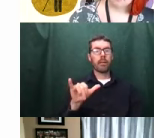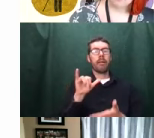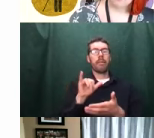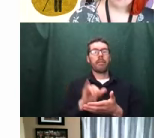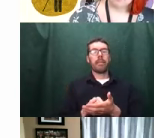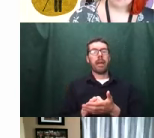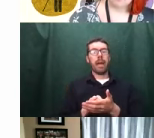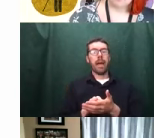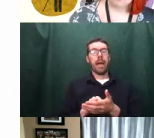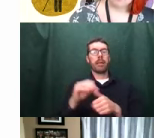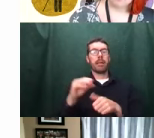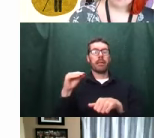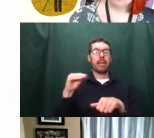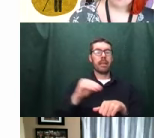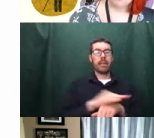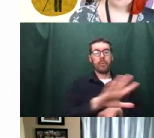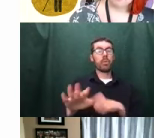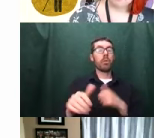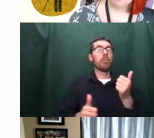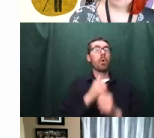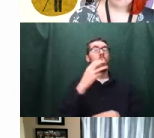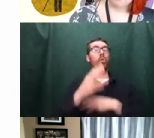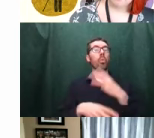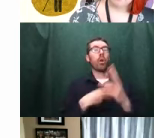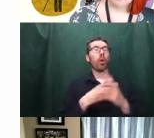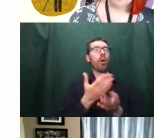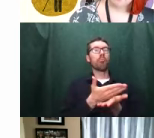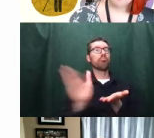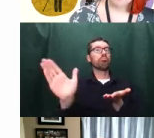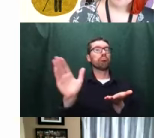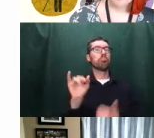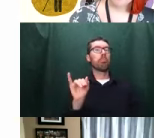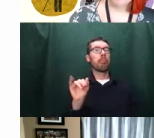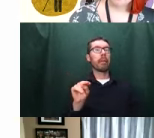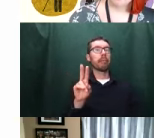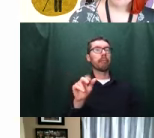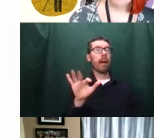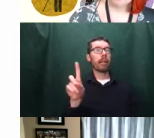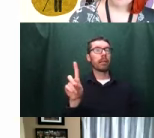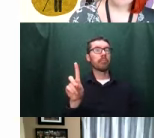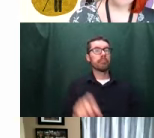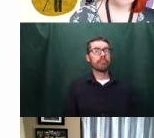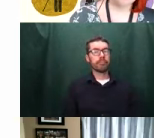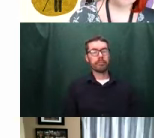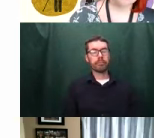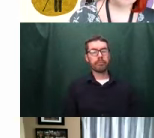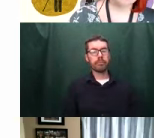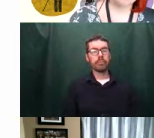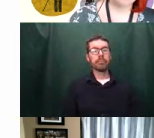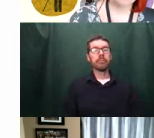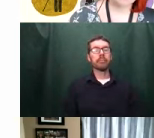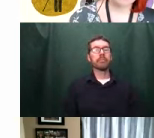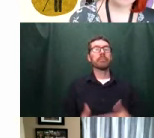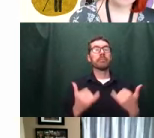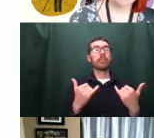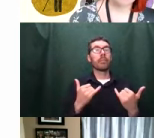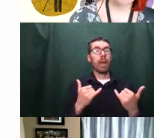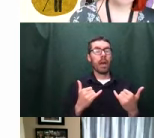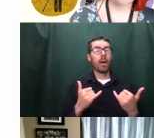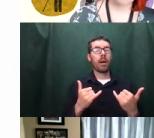majority of the world invalid. So we have a list of different ways people may or may